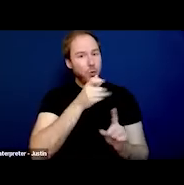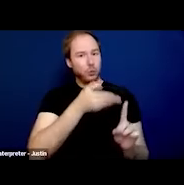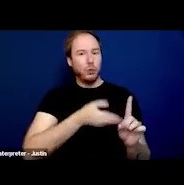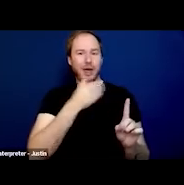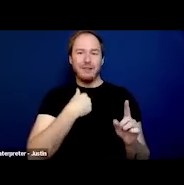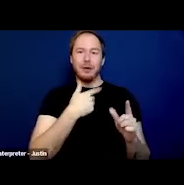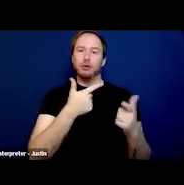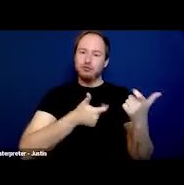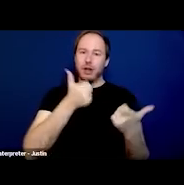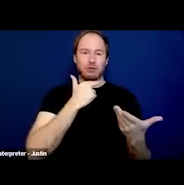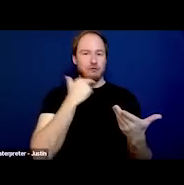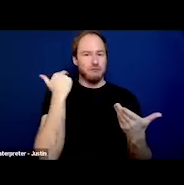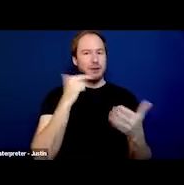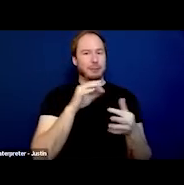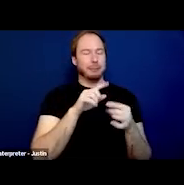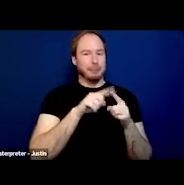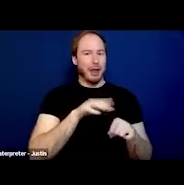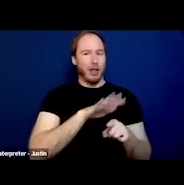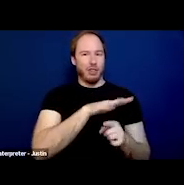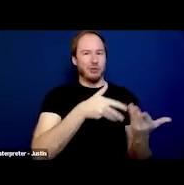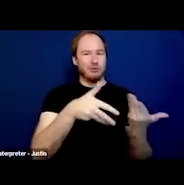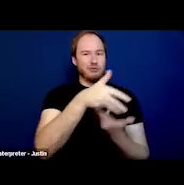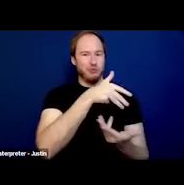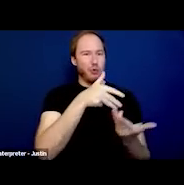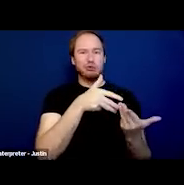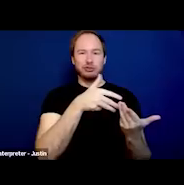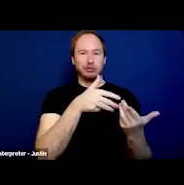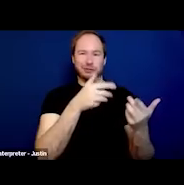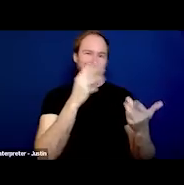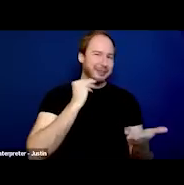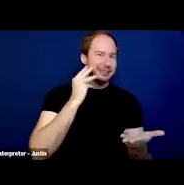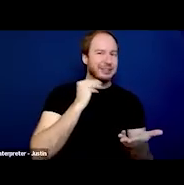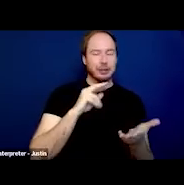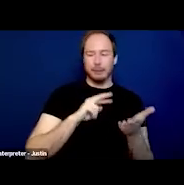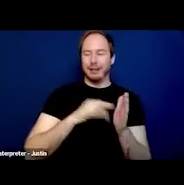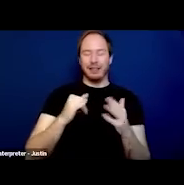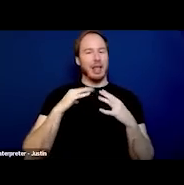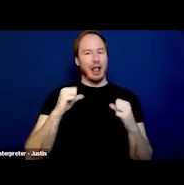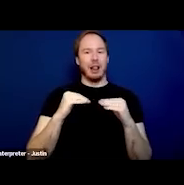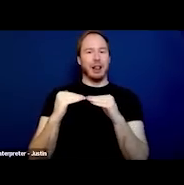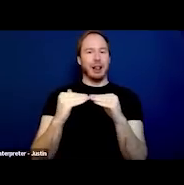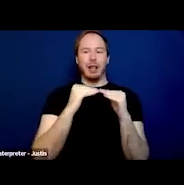based on social conditions. So to me that means health equity isn't just about medical treatment